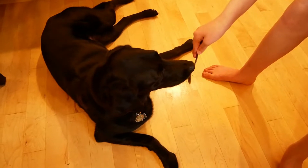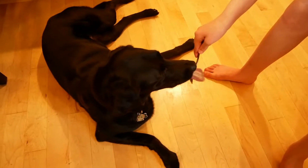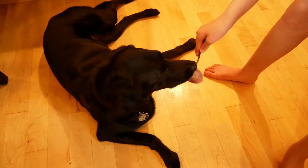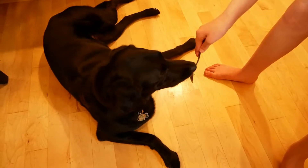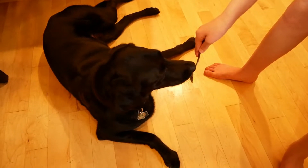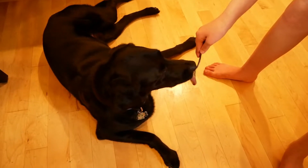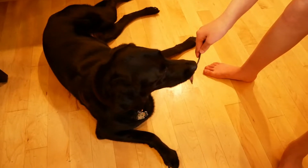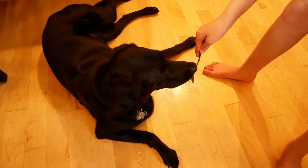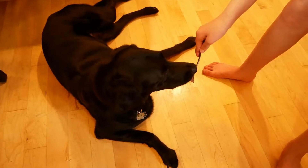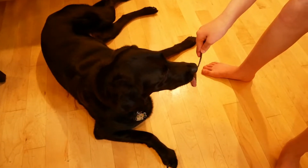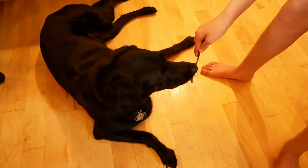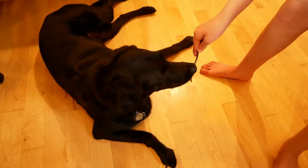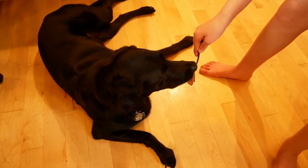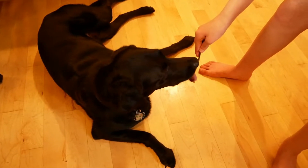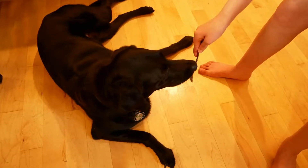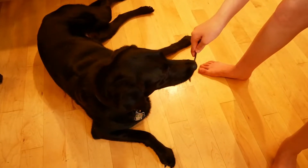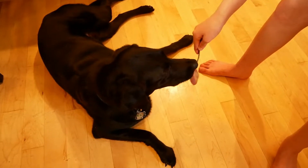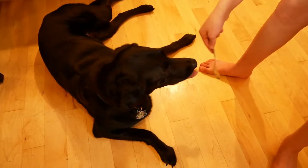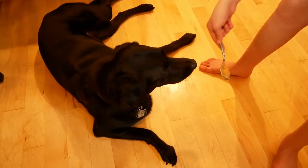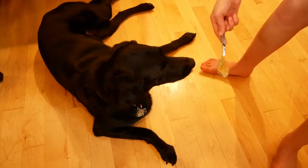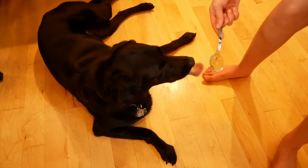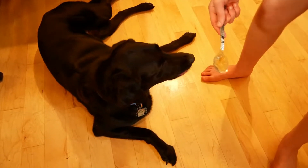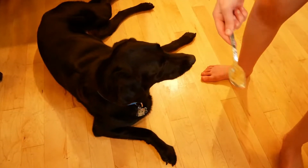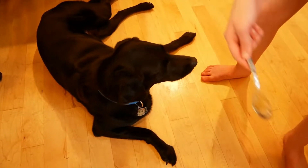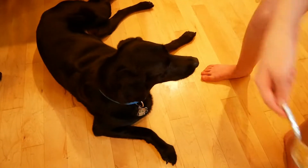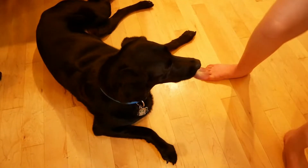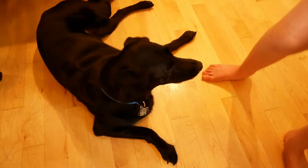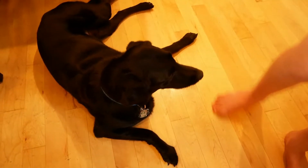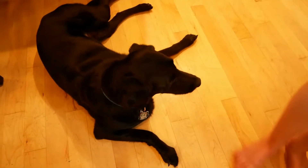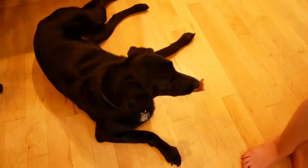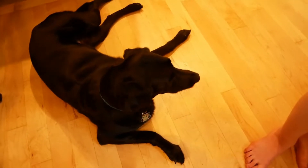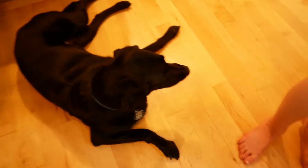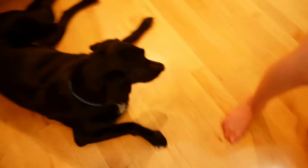help with our watch hours we'd also appreciate that by the way that's not the story i thought